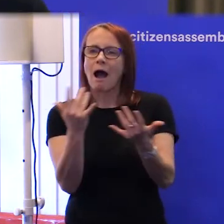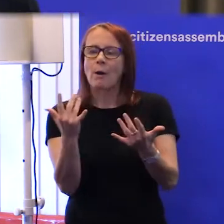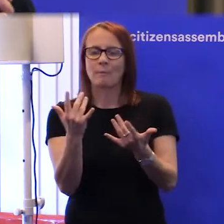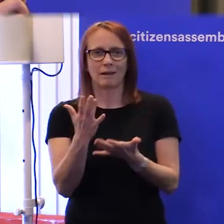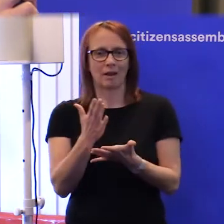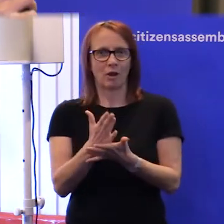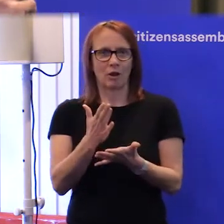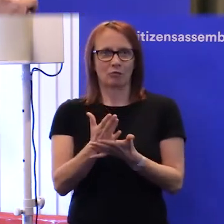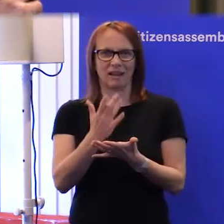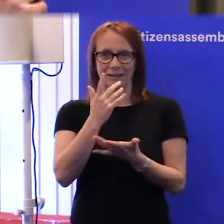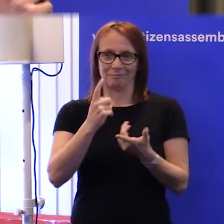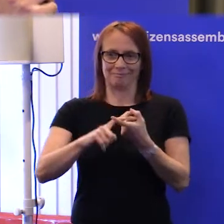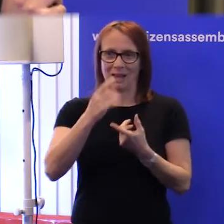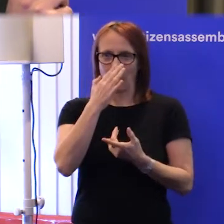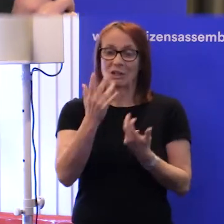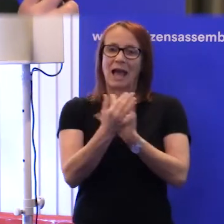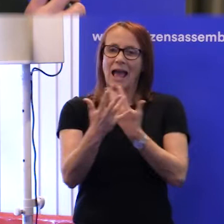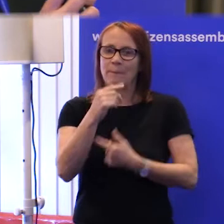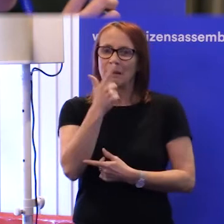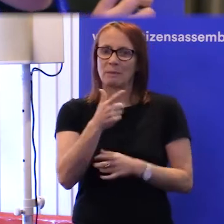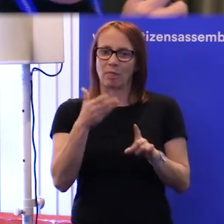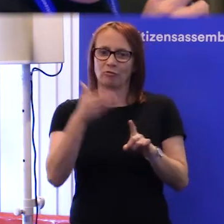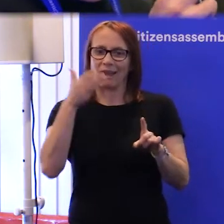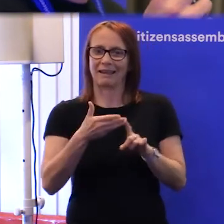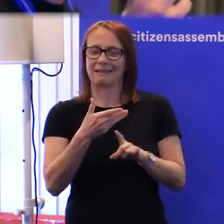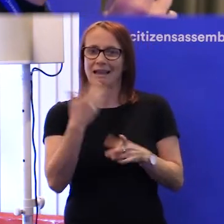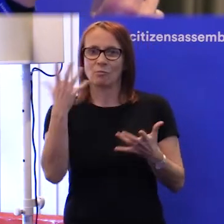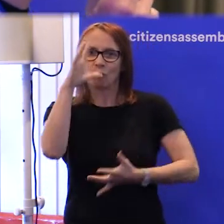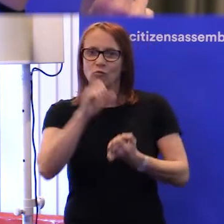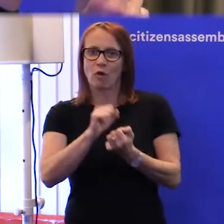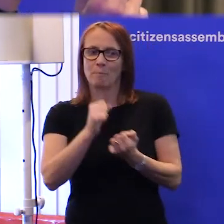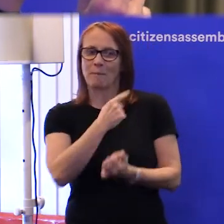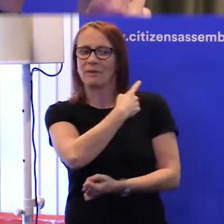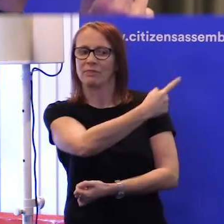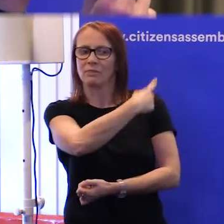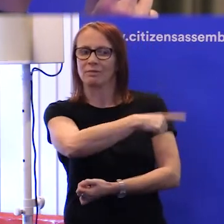depending on your age how many people recognized or remember those headlines